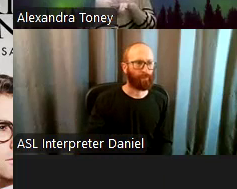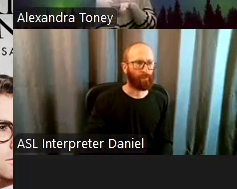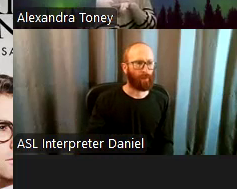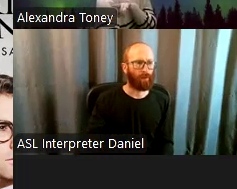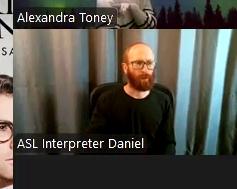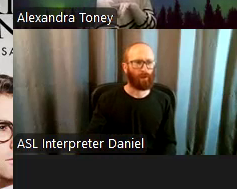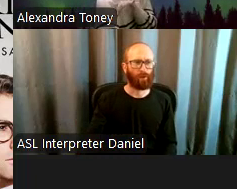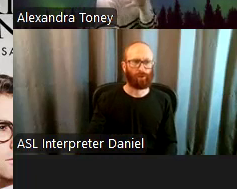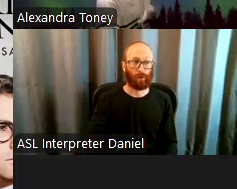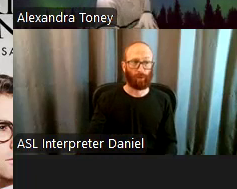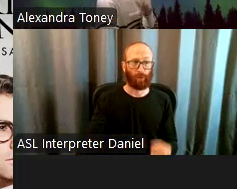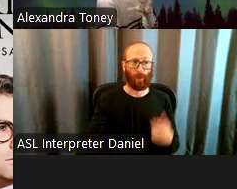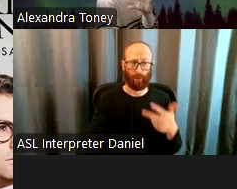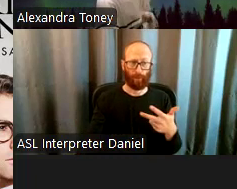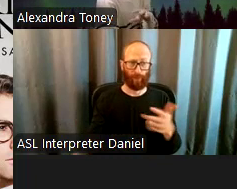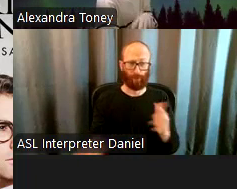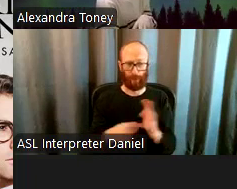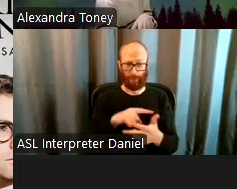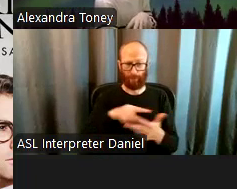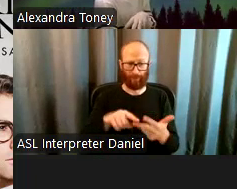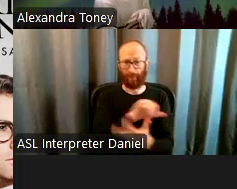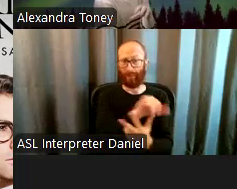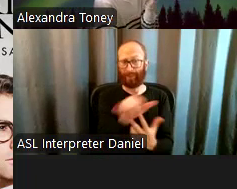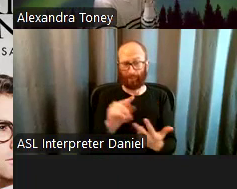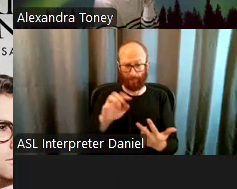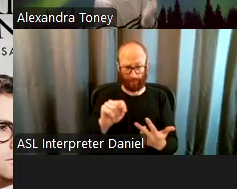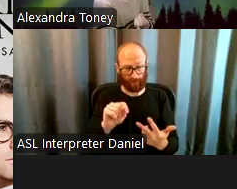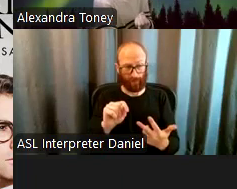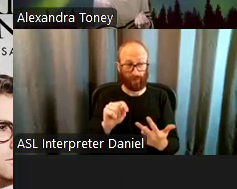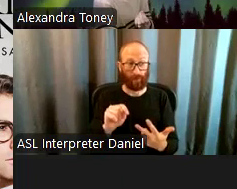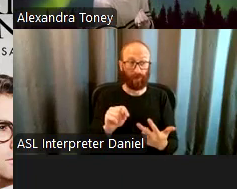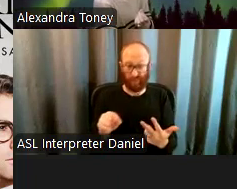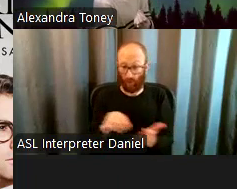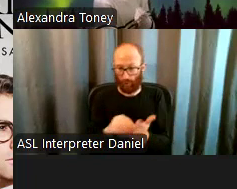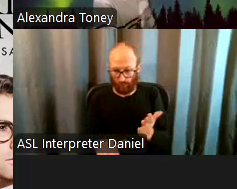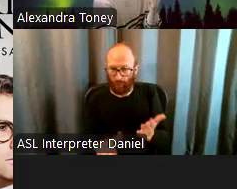same text. You can have students in the same class maybe working on the full text version,